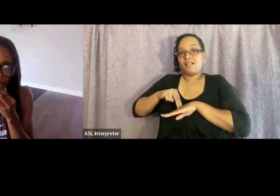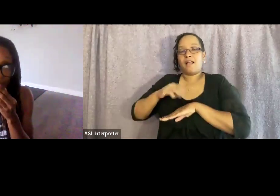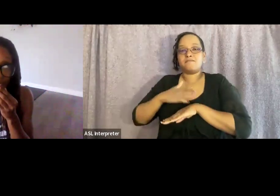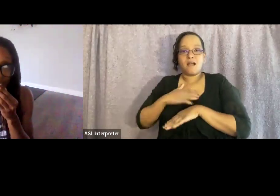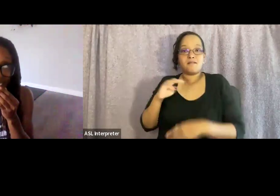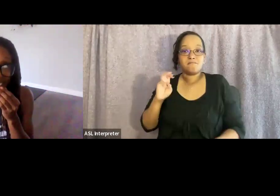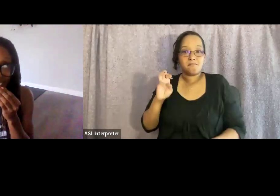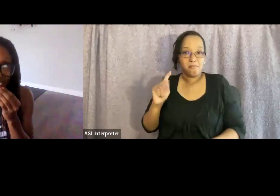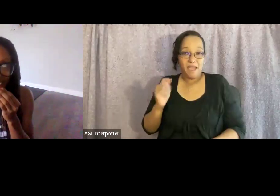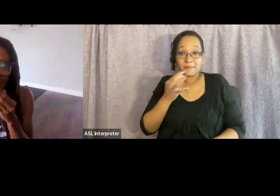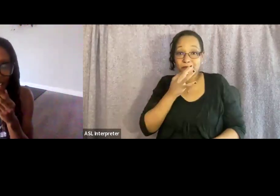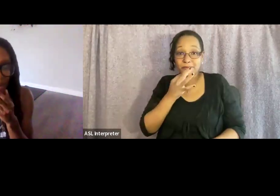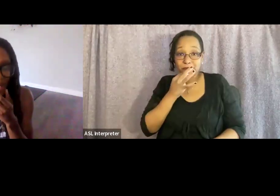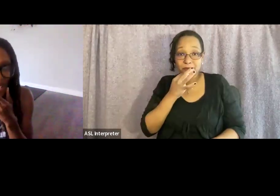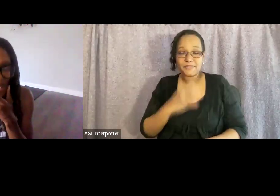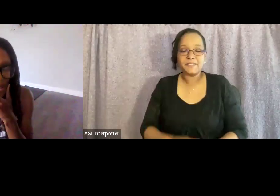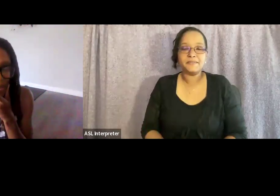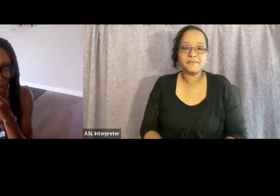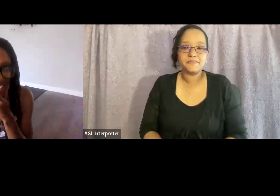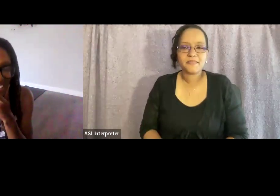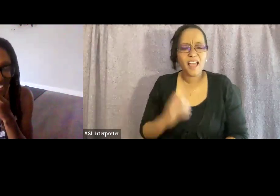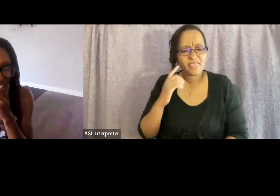And I think I might have hit all the points.